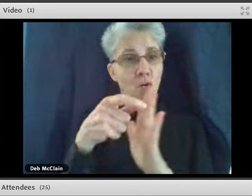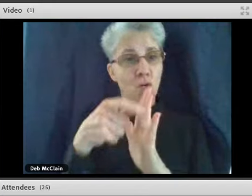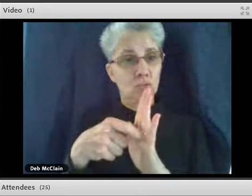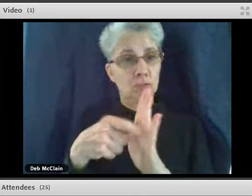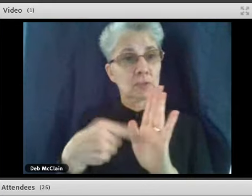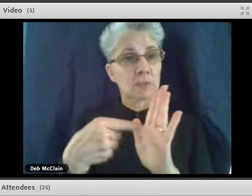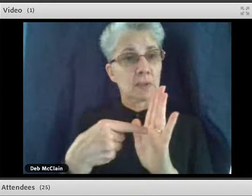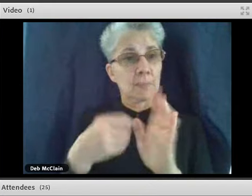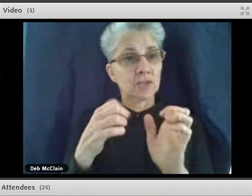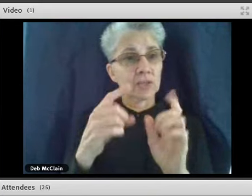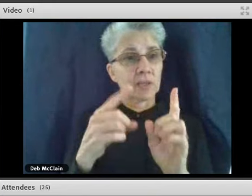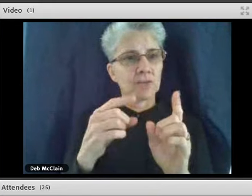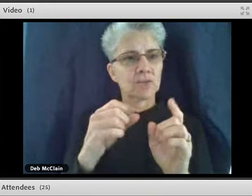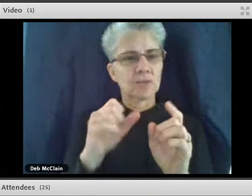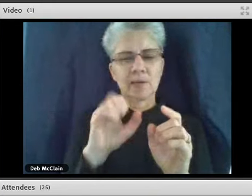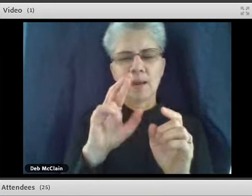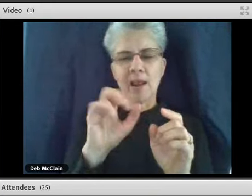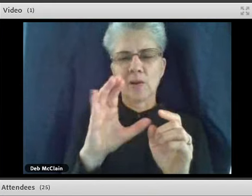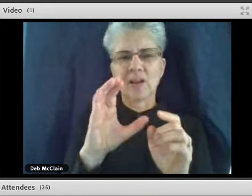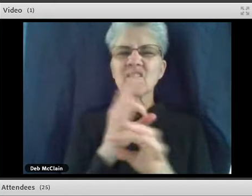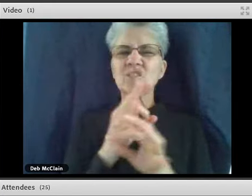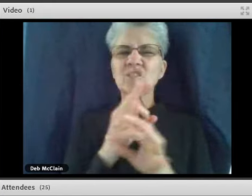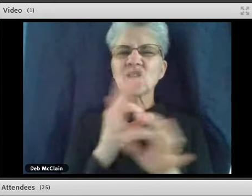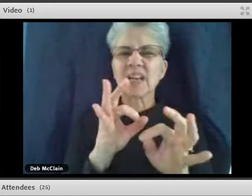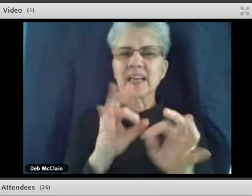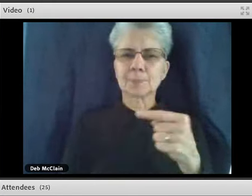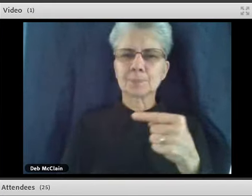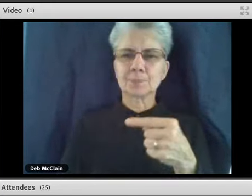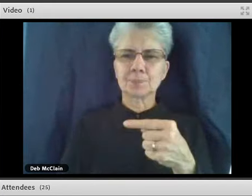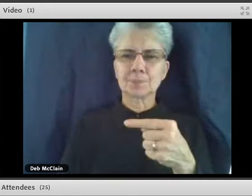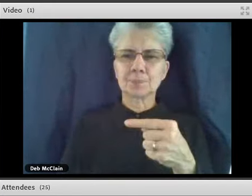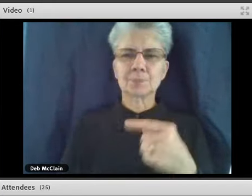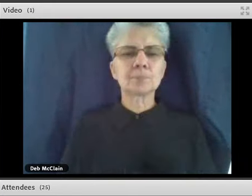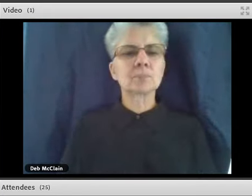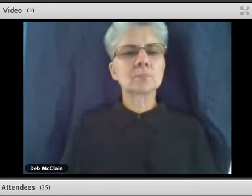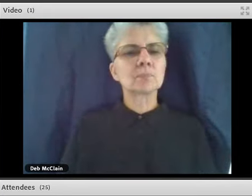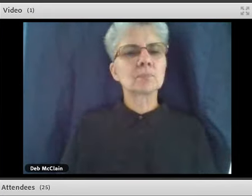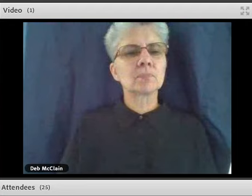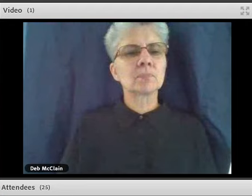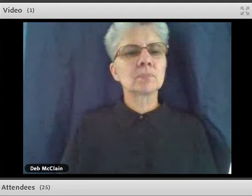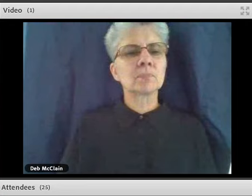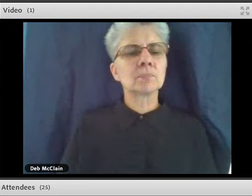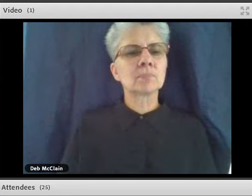There's free education articles. Because, as we said, sometimes it's an education issue. So, this is ERIC, the free version.